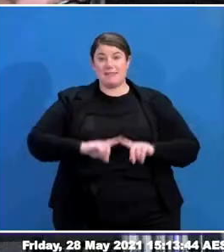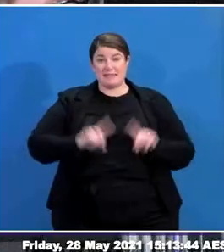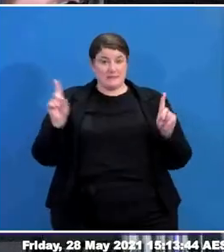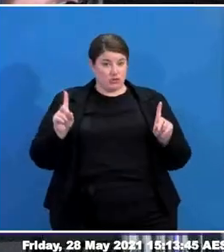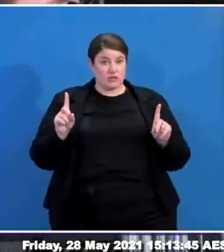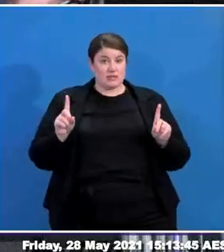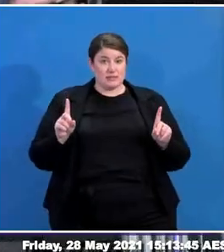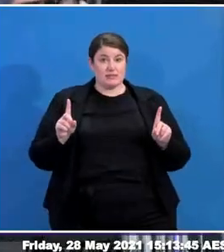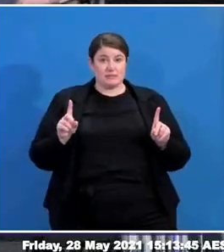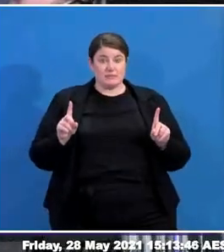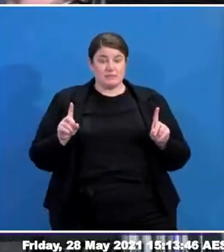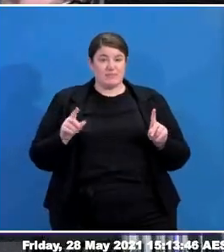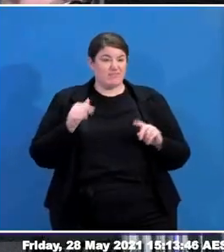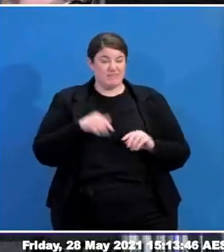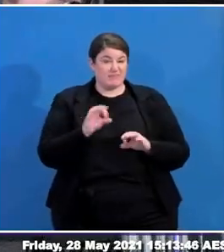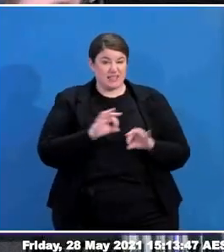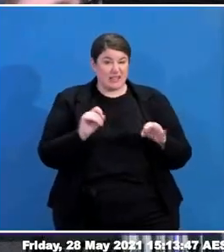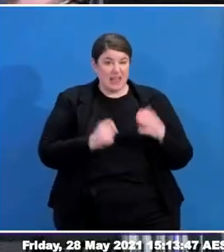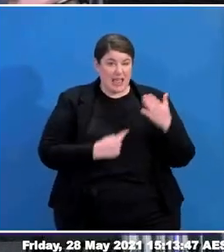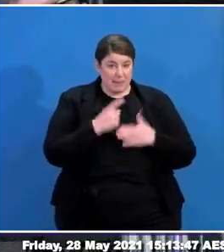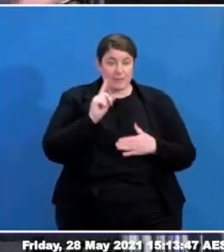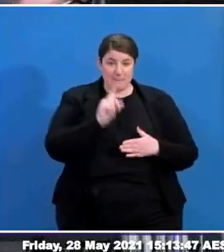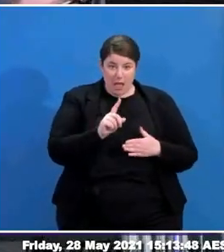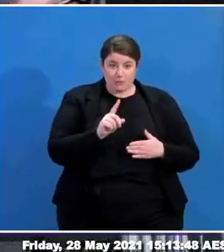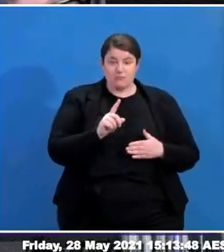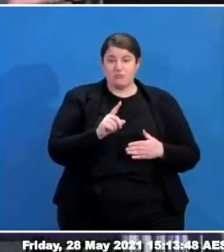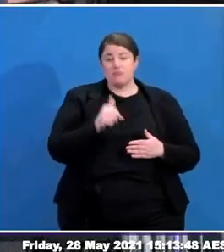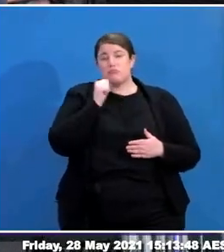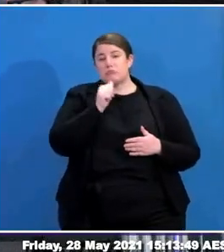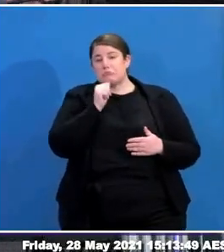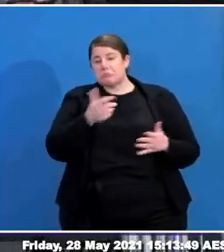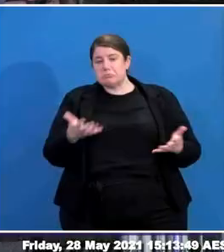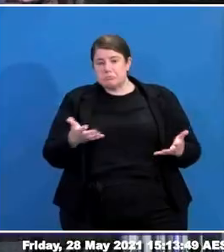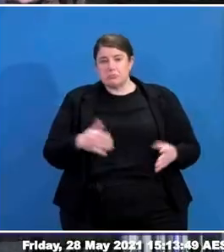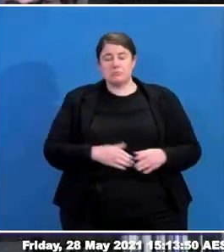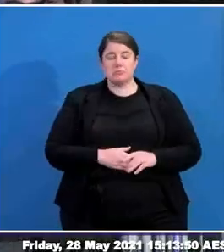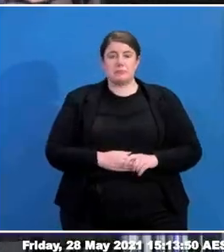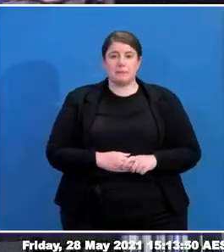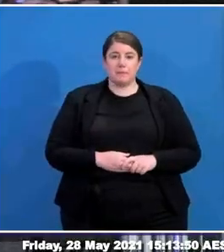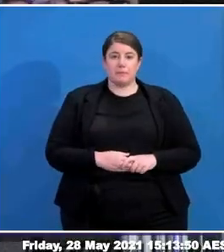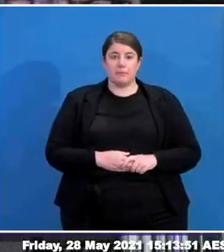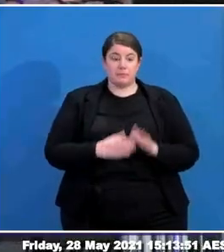and I stress this didn't happen, but what would have happened if Melissa were